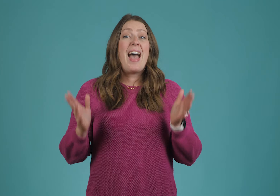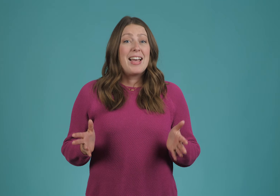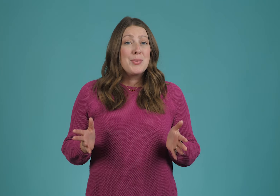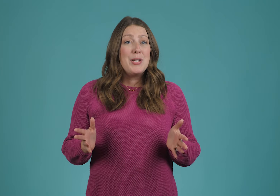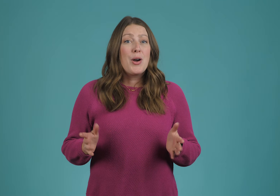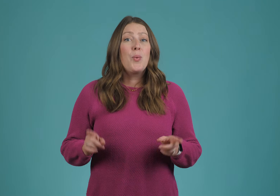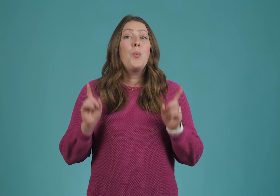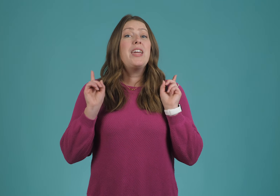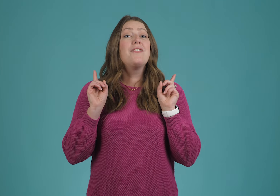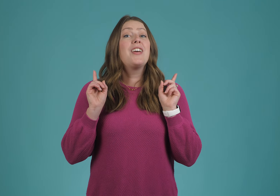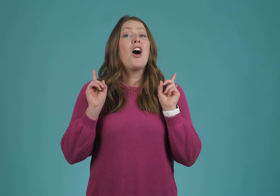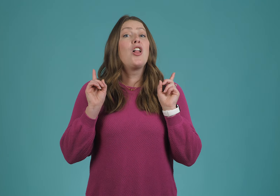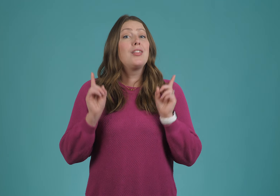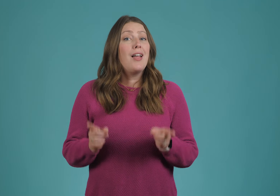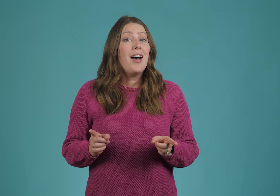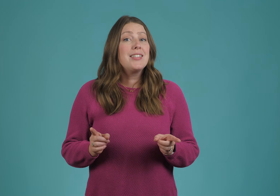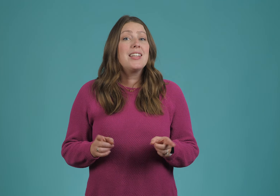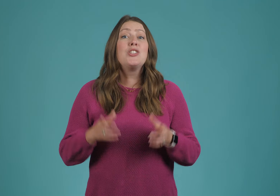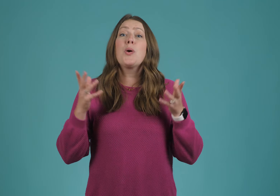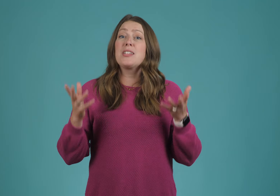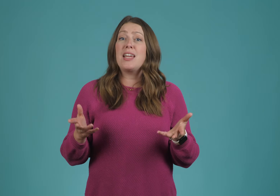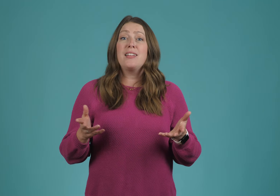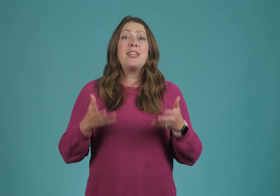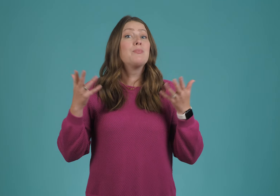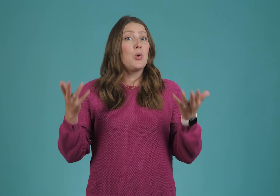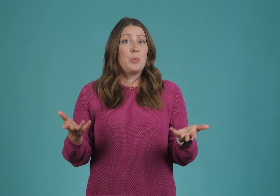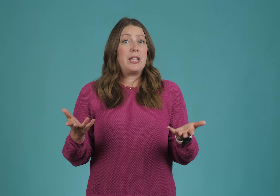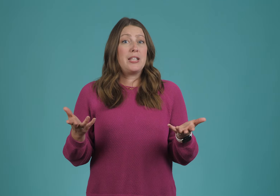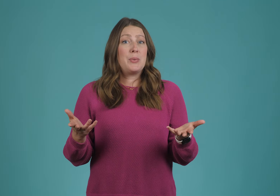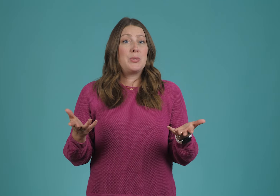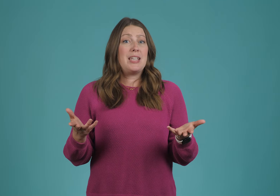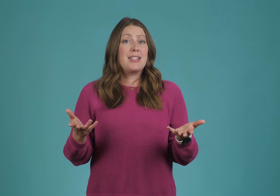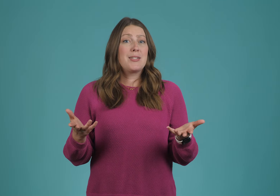As we know, we can fit a lot into our daily or weekly routines.